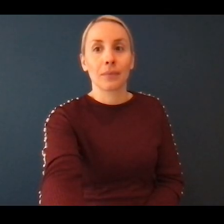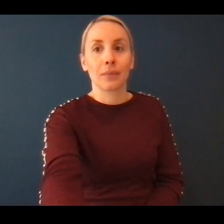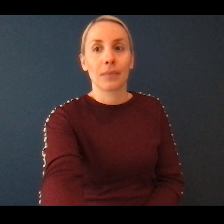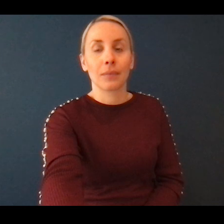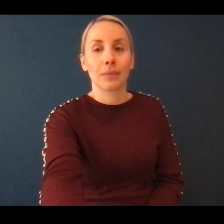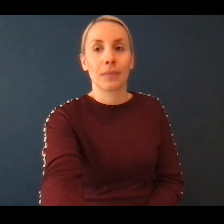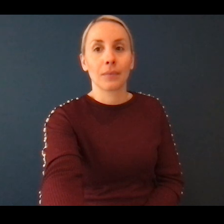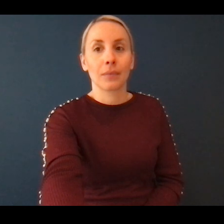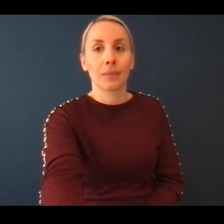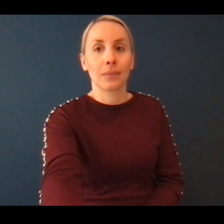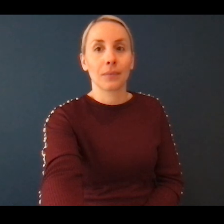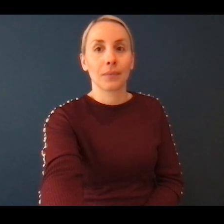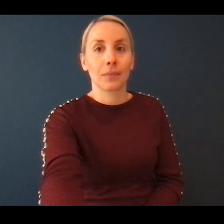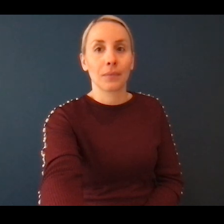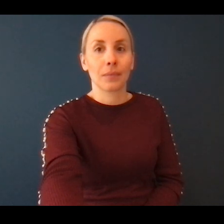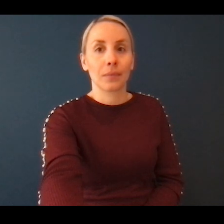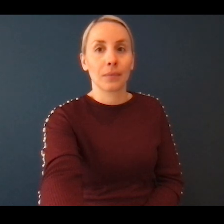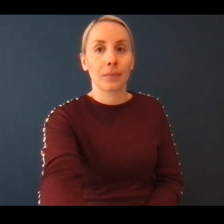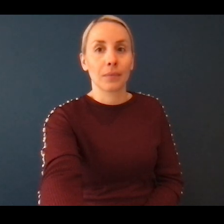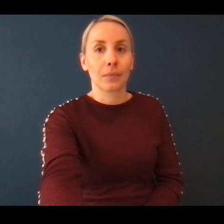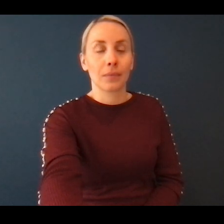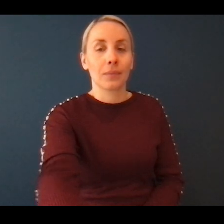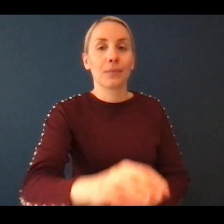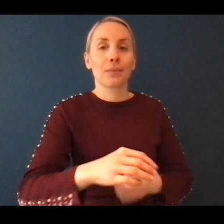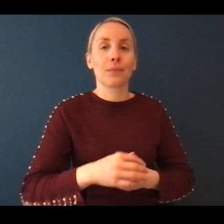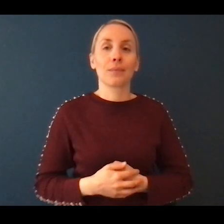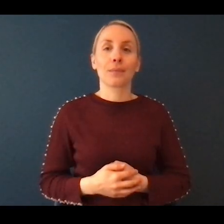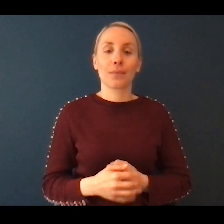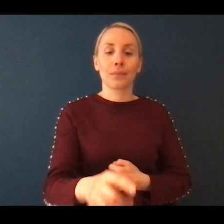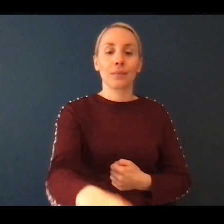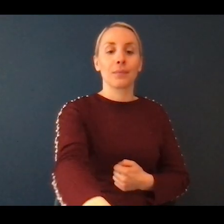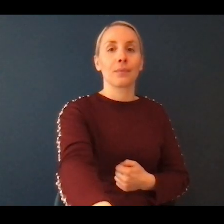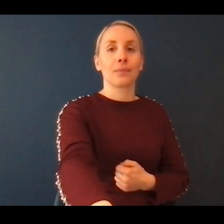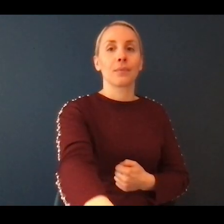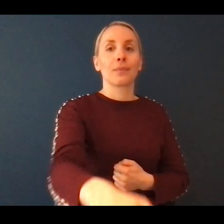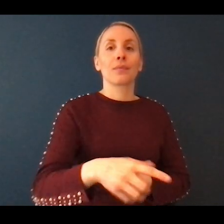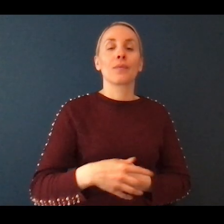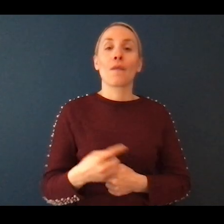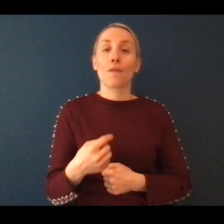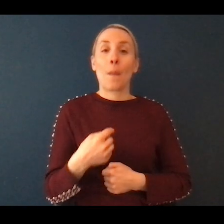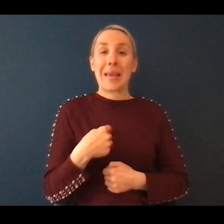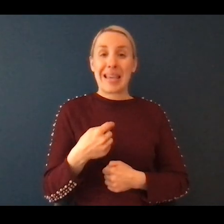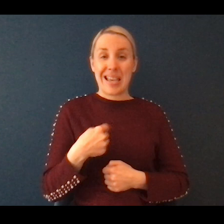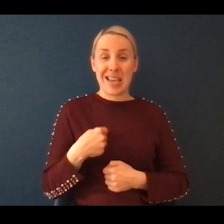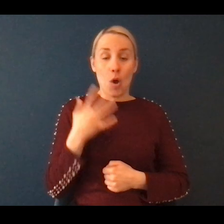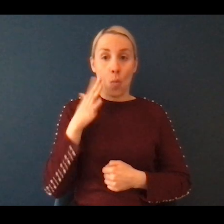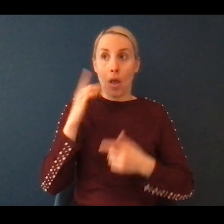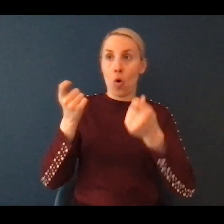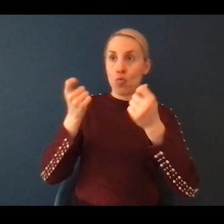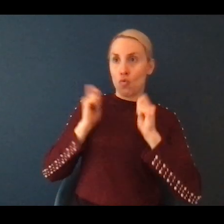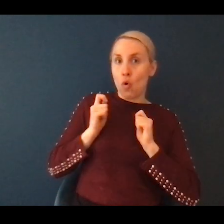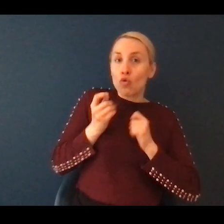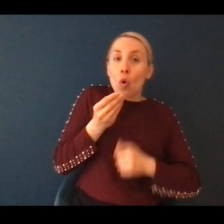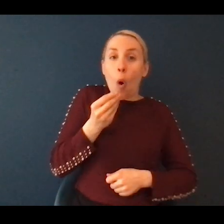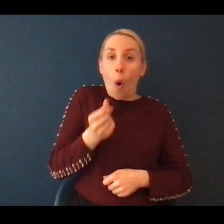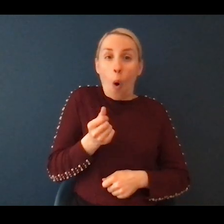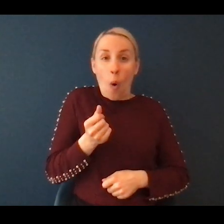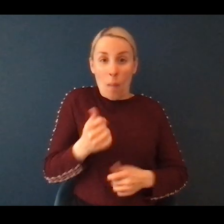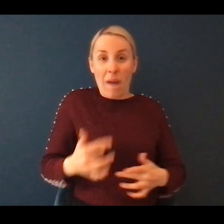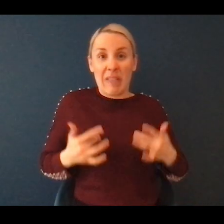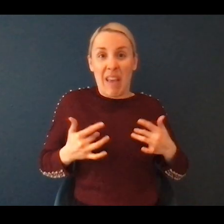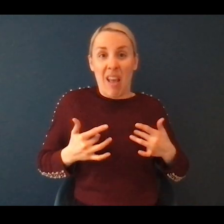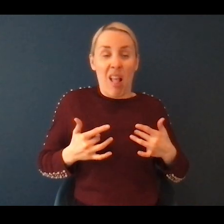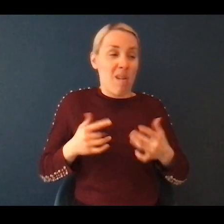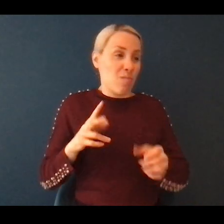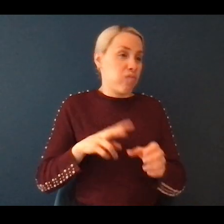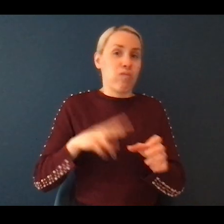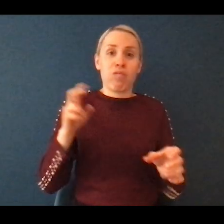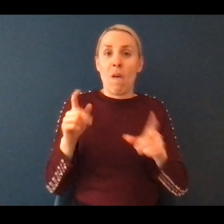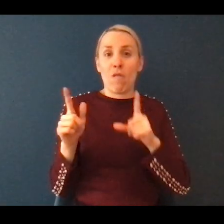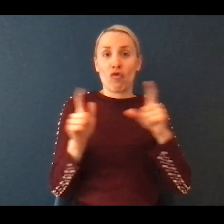kind of thinking of quitting photography really so I had I graduated yeah it was three years